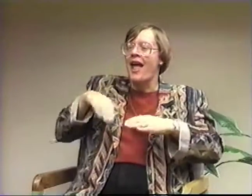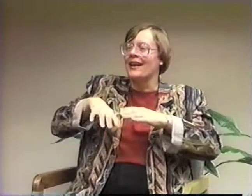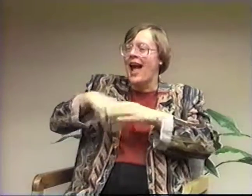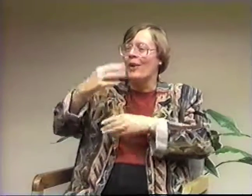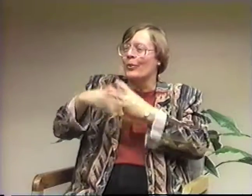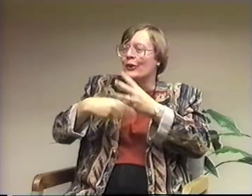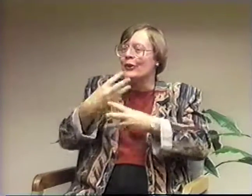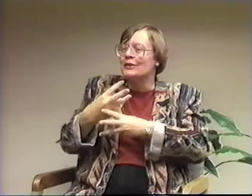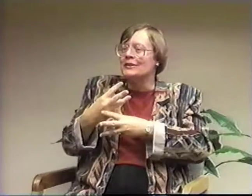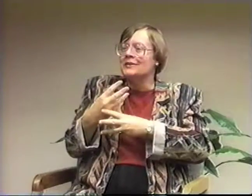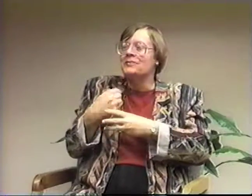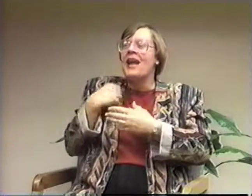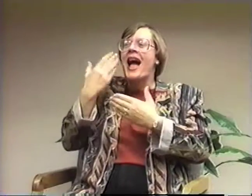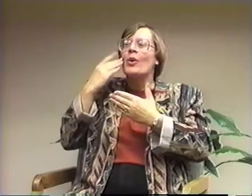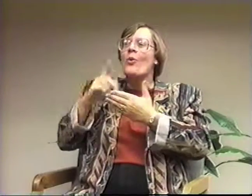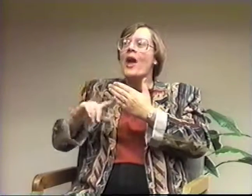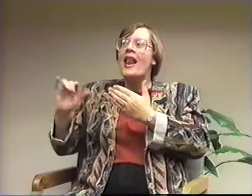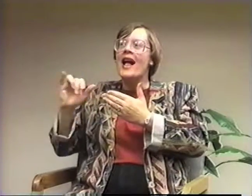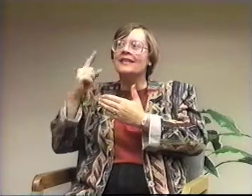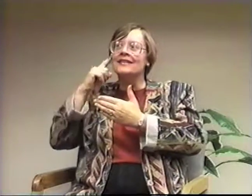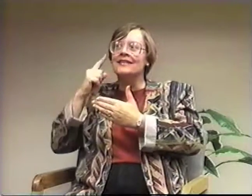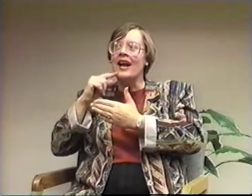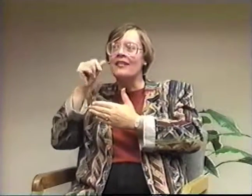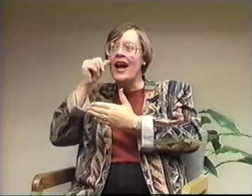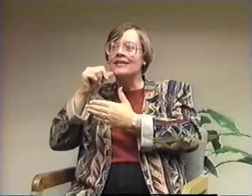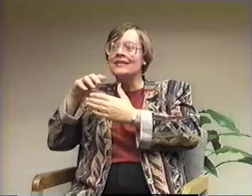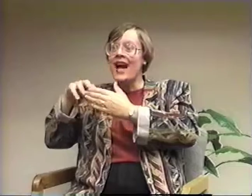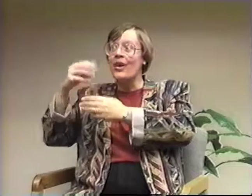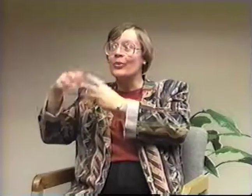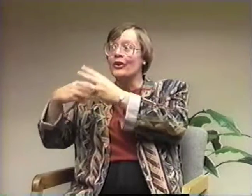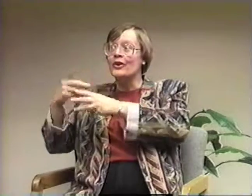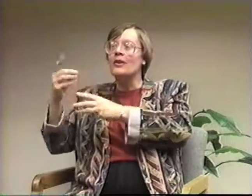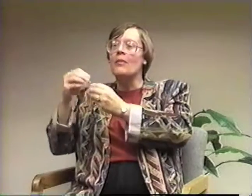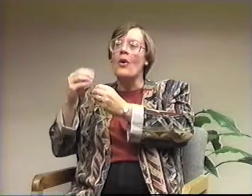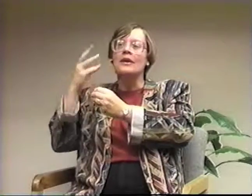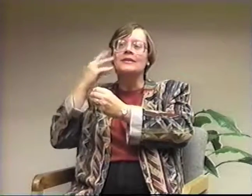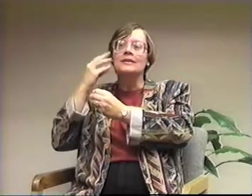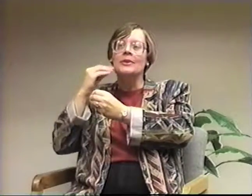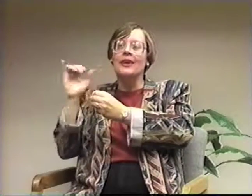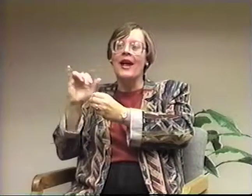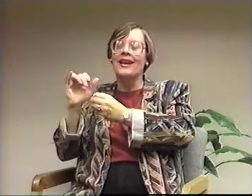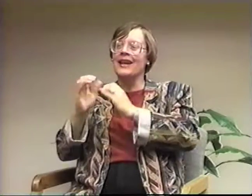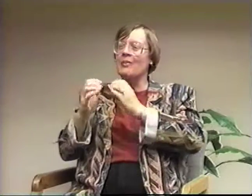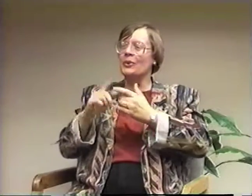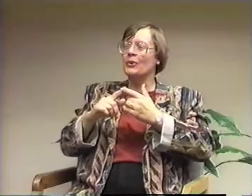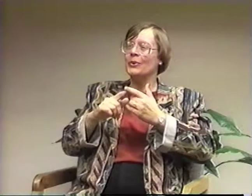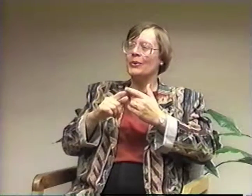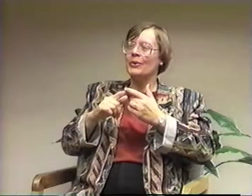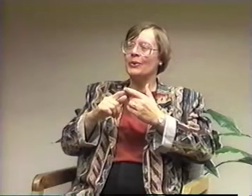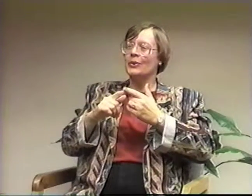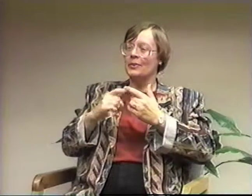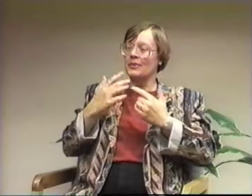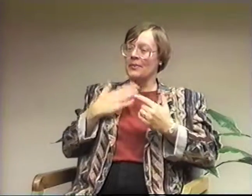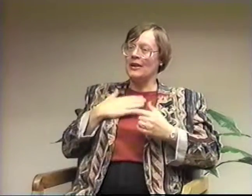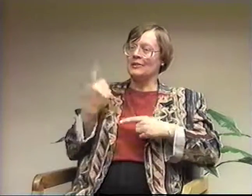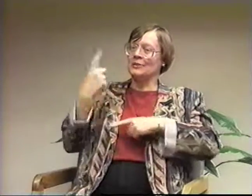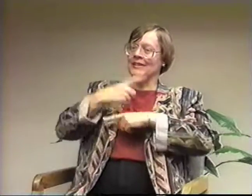When I was a kid, maybe grade six or seven - certainly before Gallaudet - all of this technology hadn't had much impact on me -